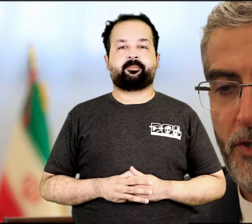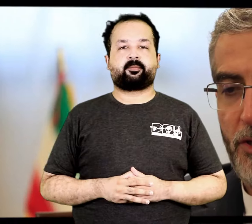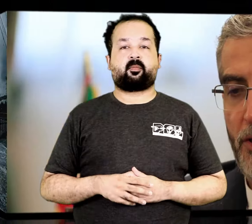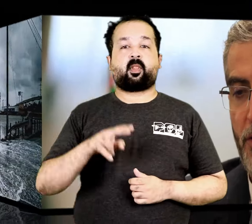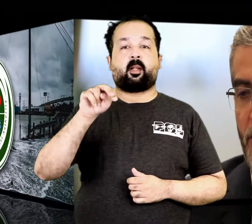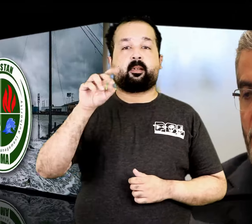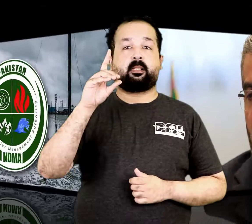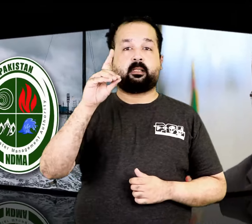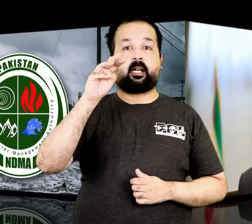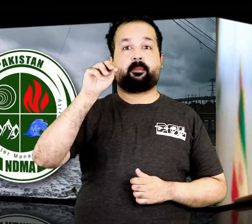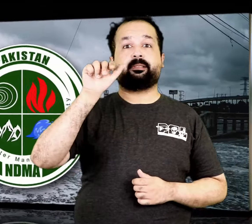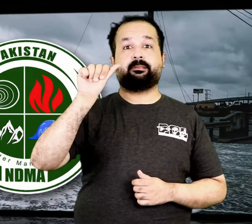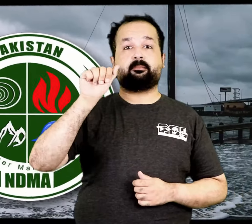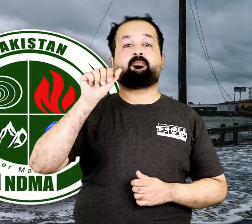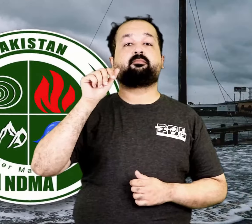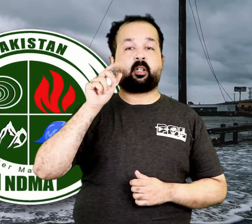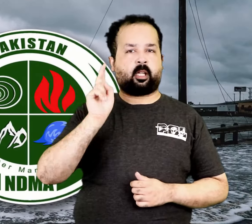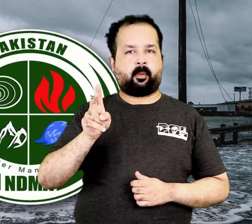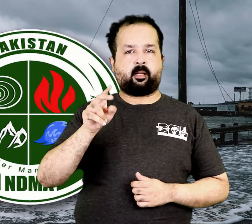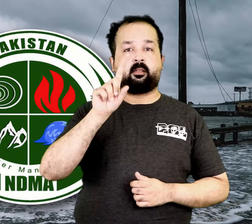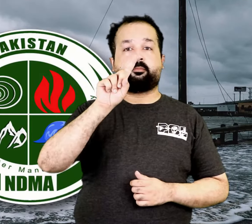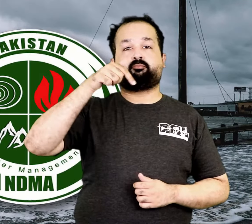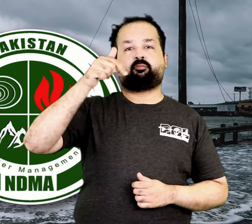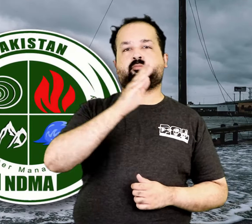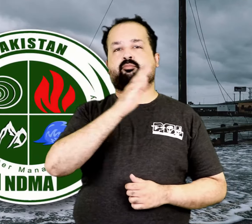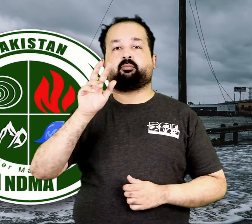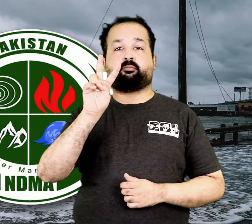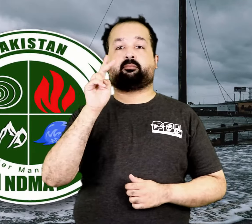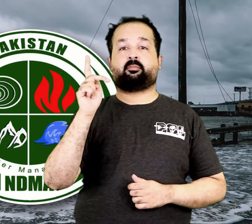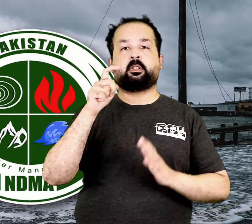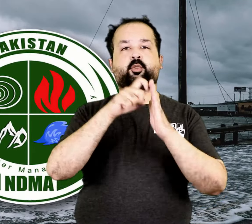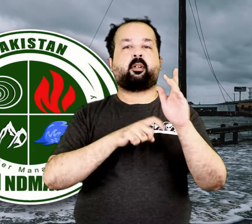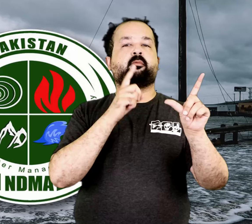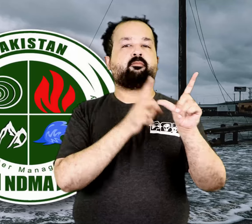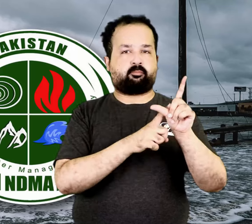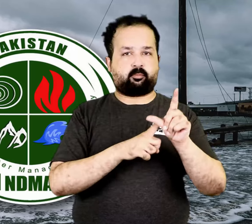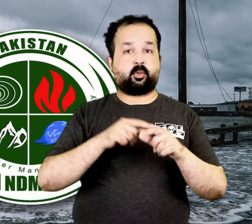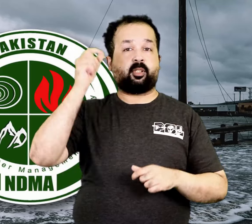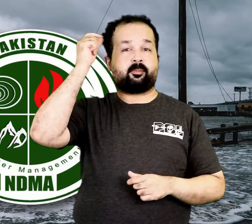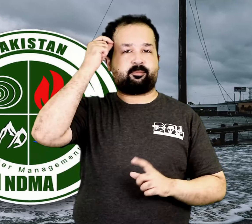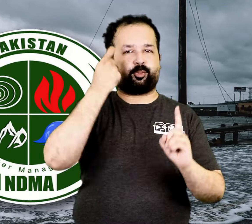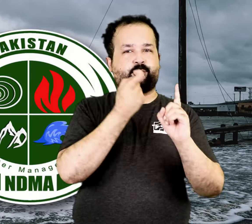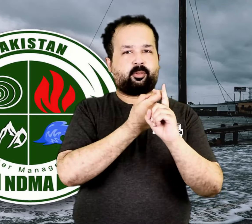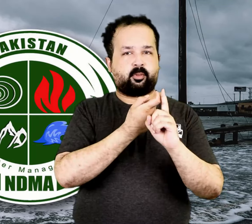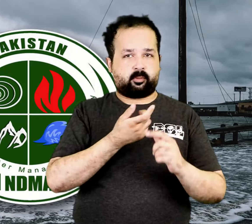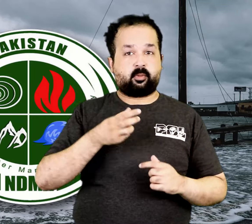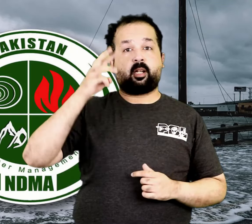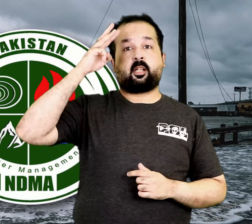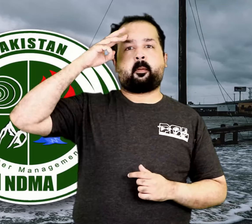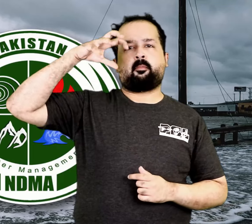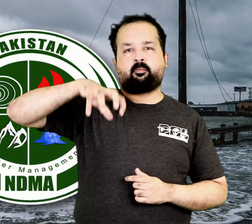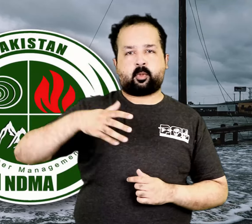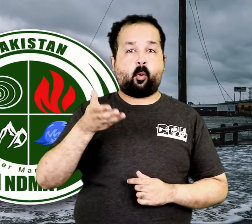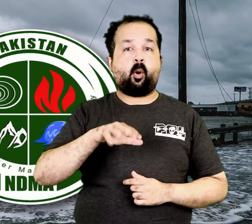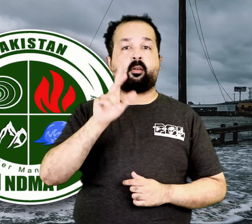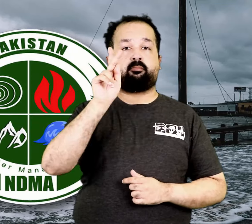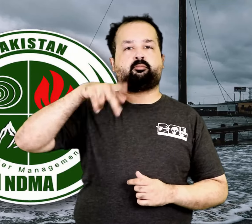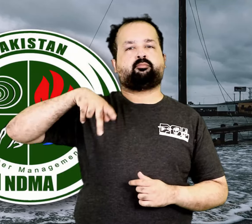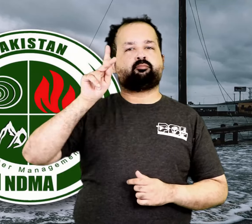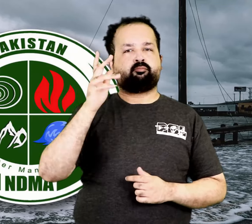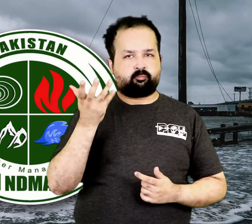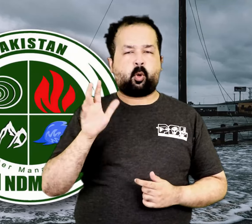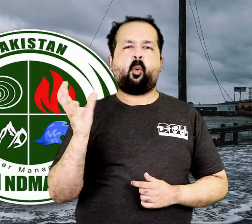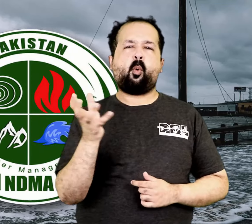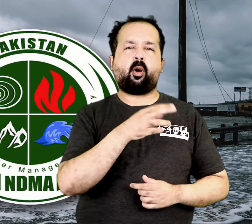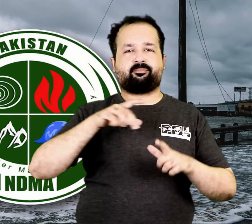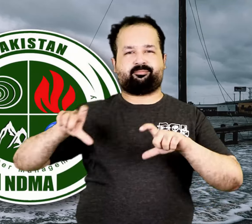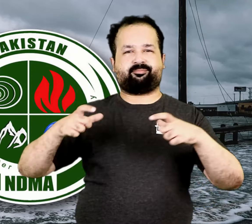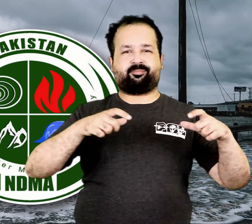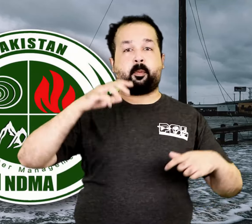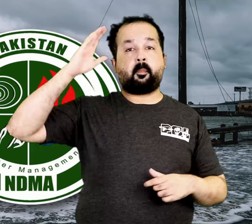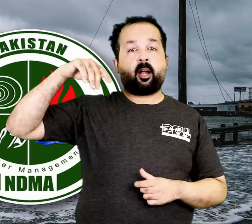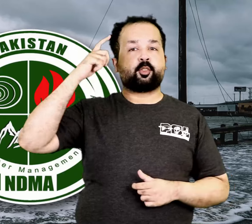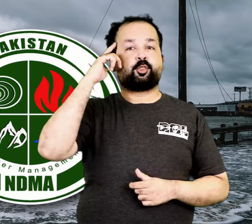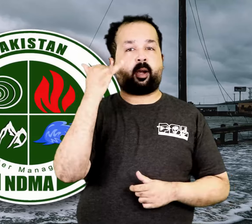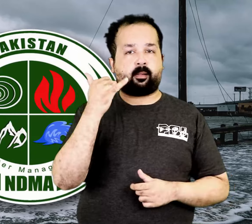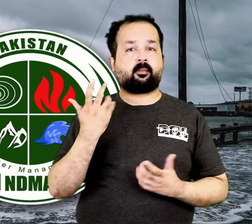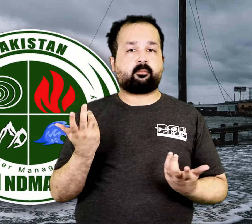According to the NDMA, there is a possibility of rain in various areas of Azad Kashmir, Islamabad, and KPK from July 17 to 21.